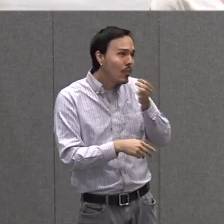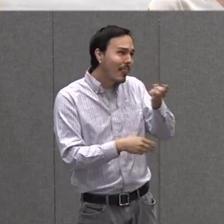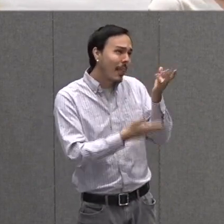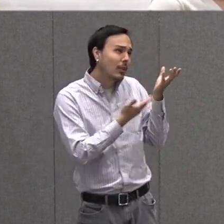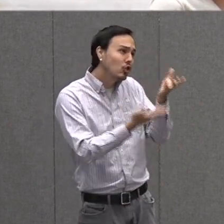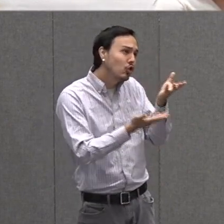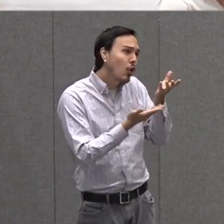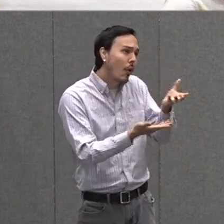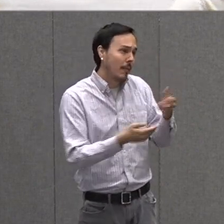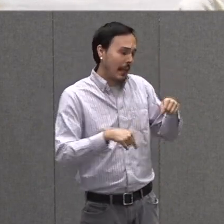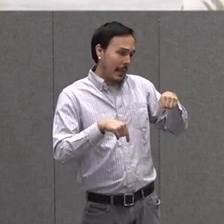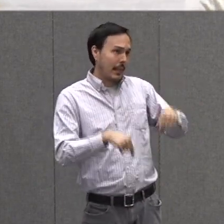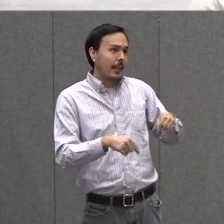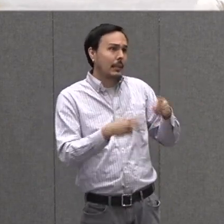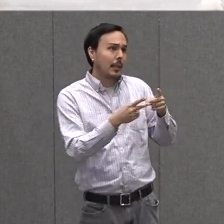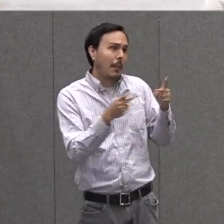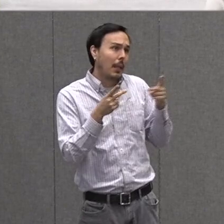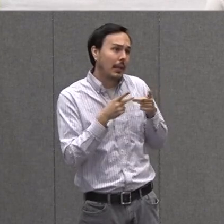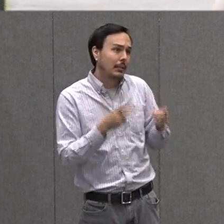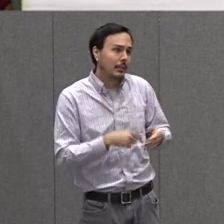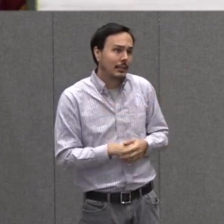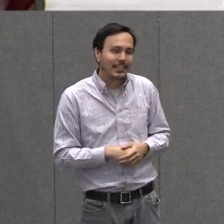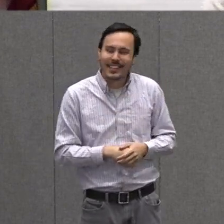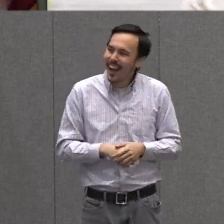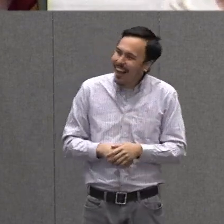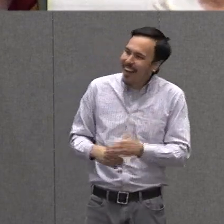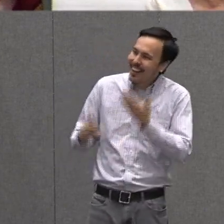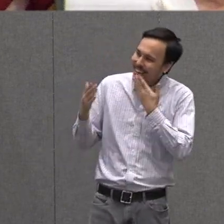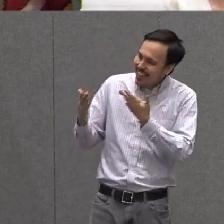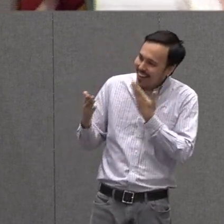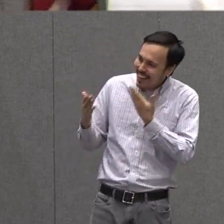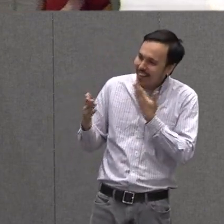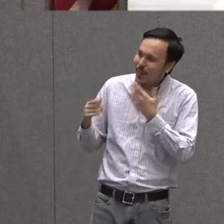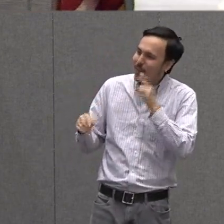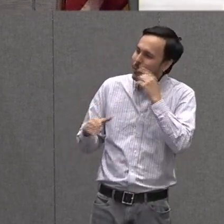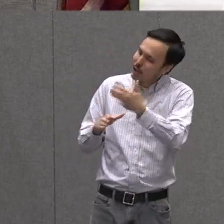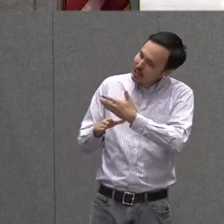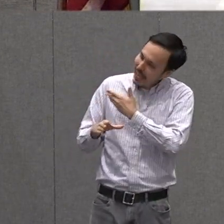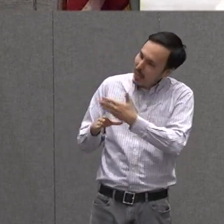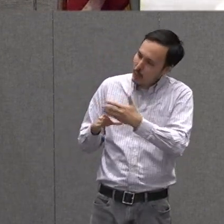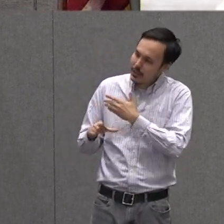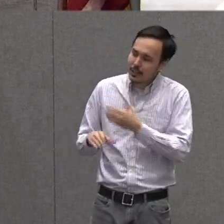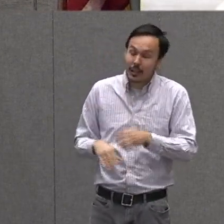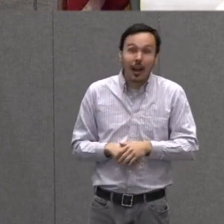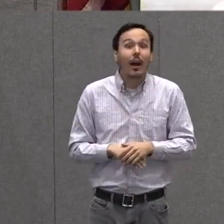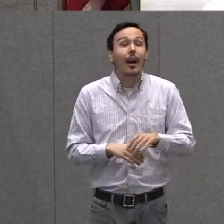How fantastic, thank you so much for sharing that. Let's try another example.